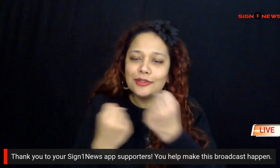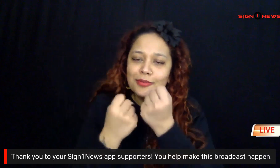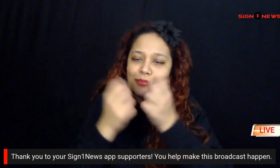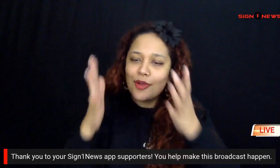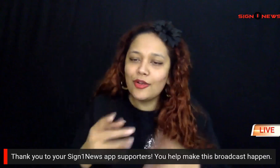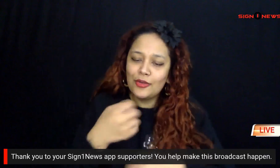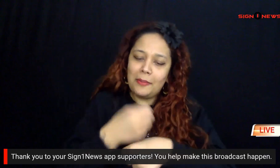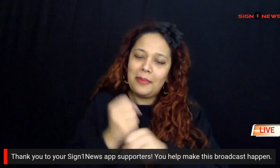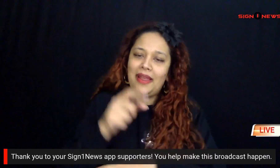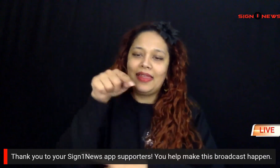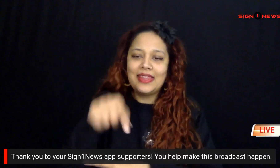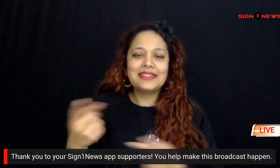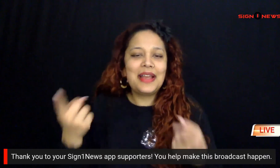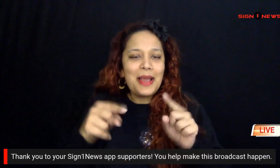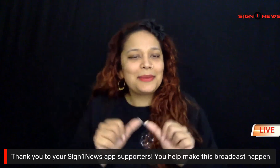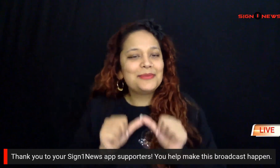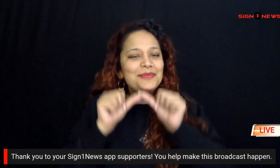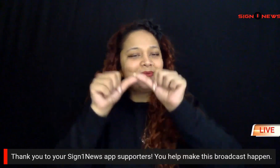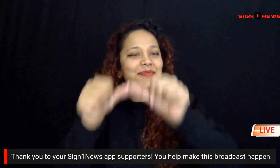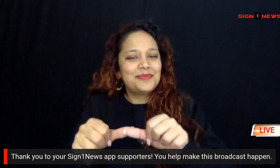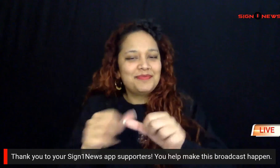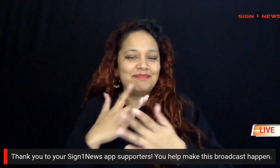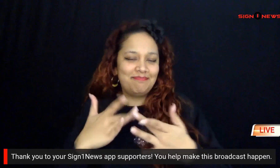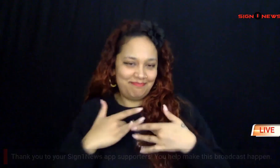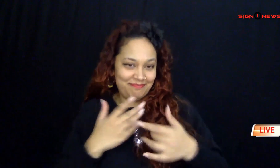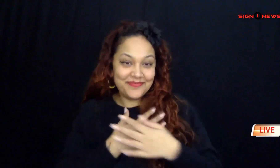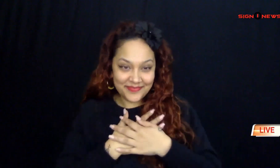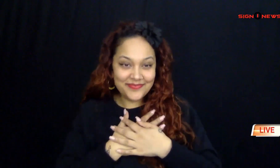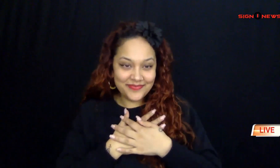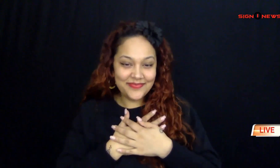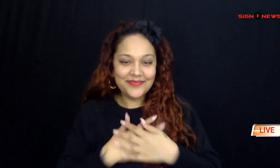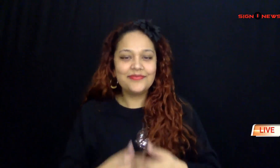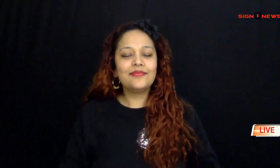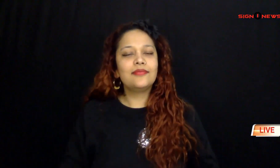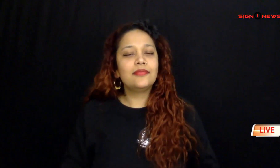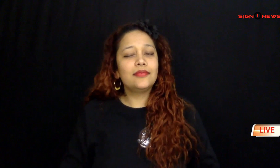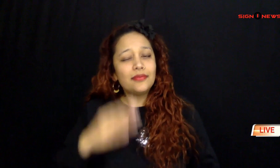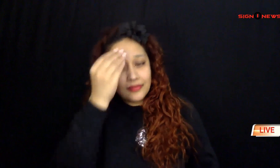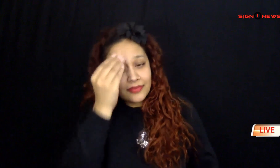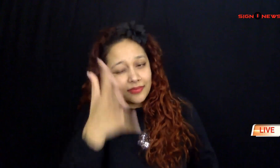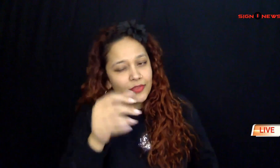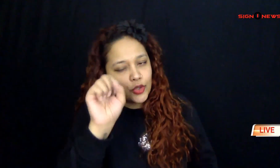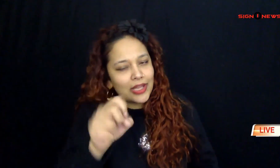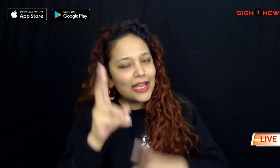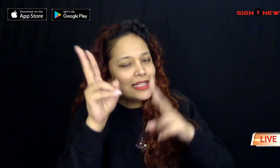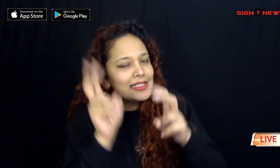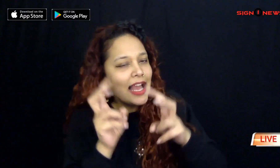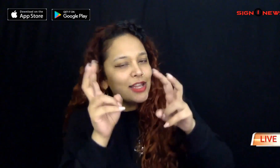you to our Sign1News at supporters because you help make this broadcast happen you can